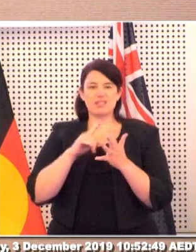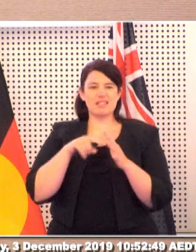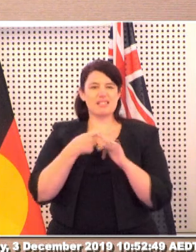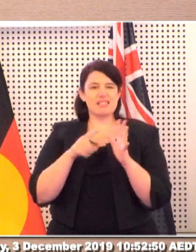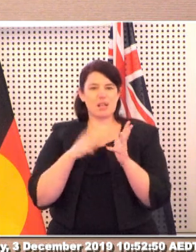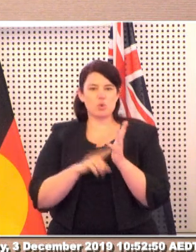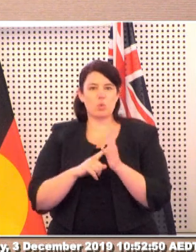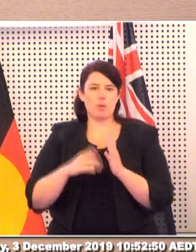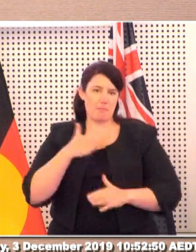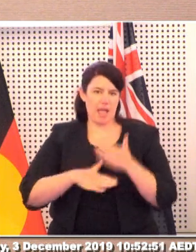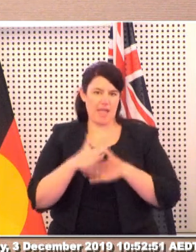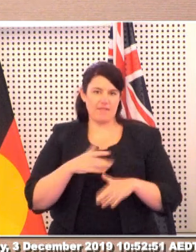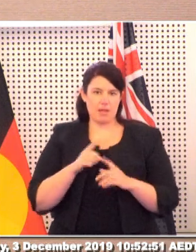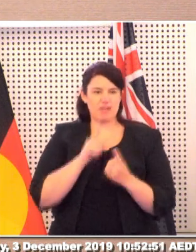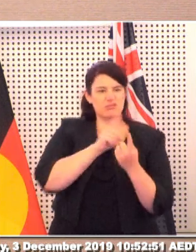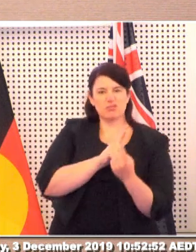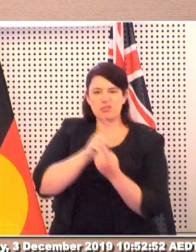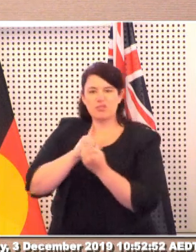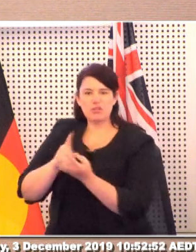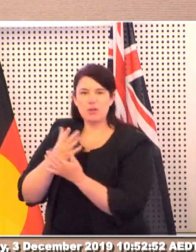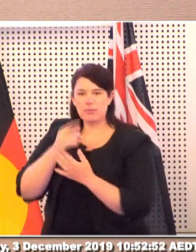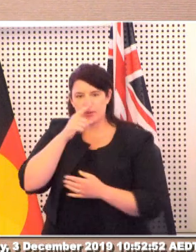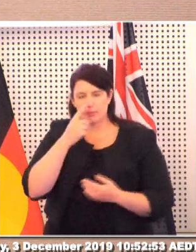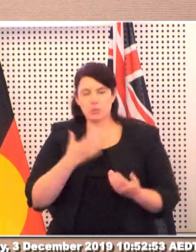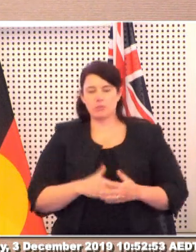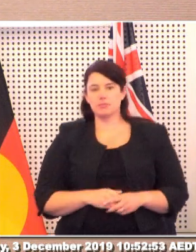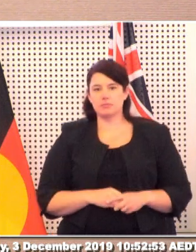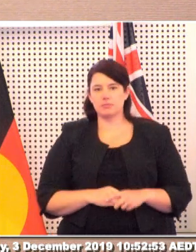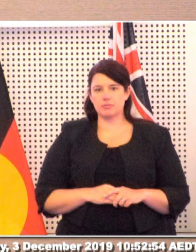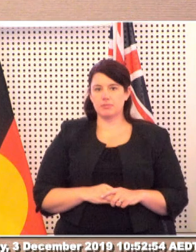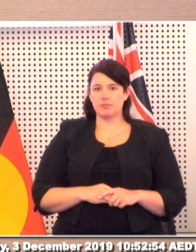Not necessarily, I would add, as some interview participants have explained to